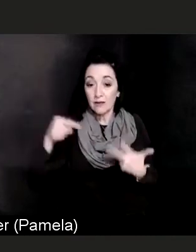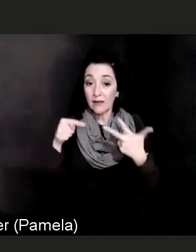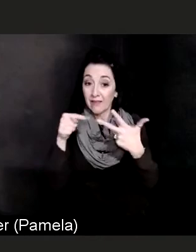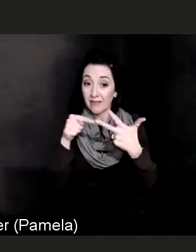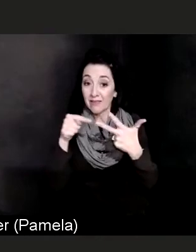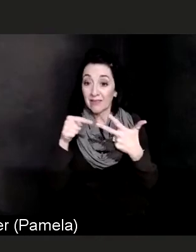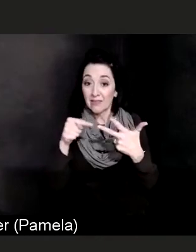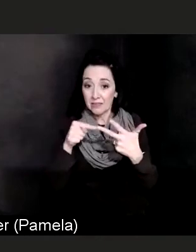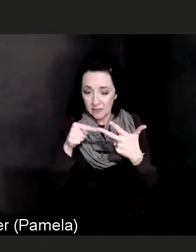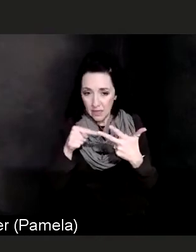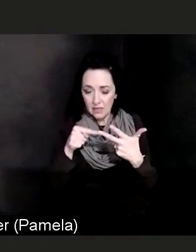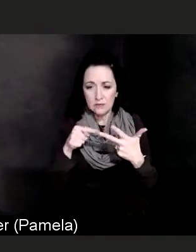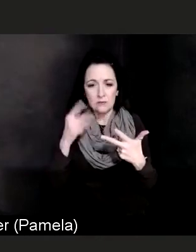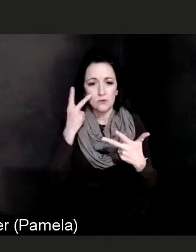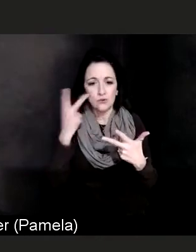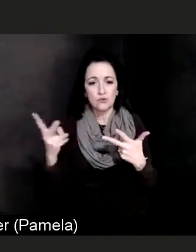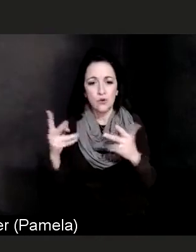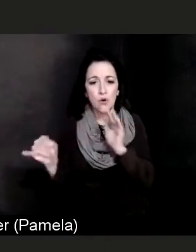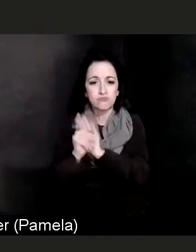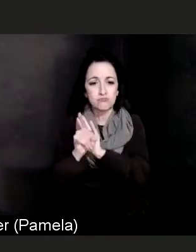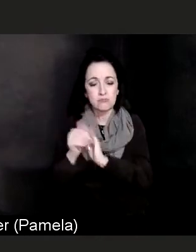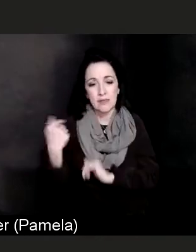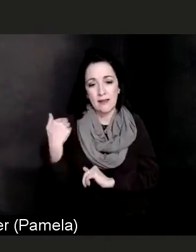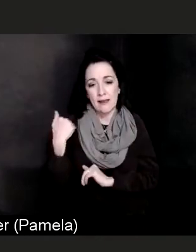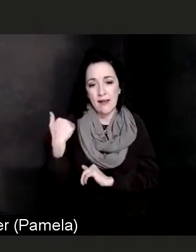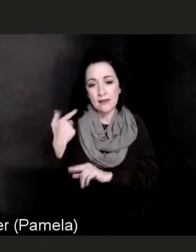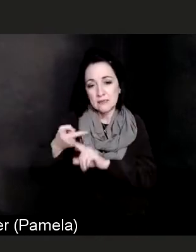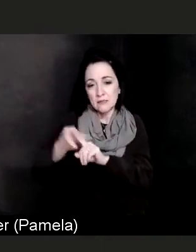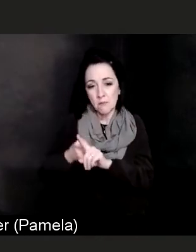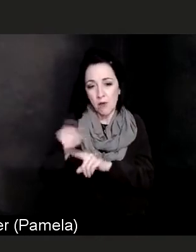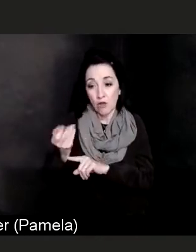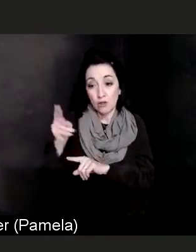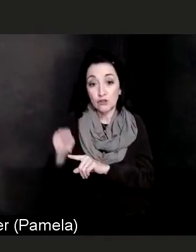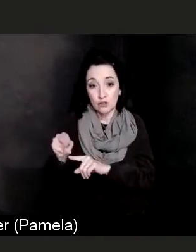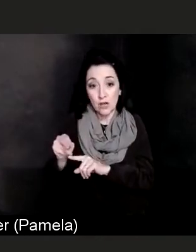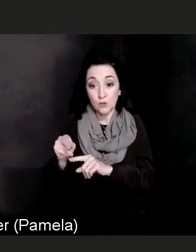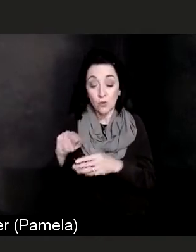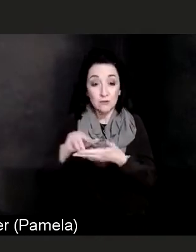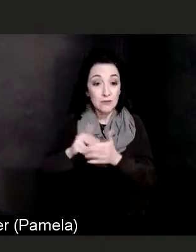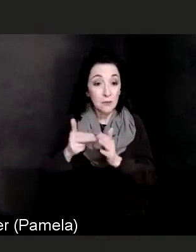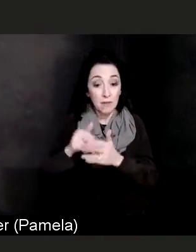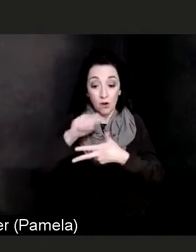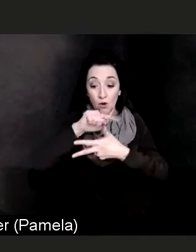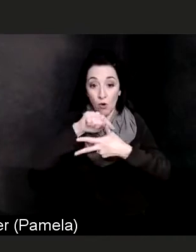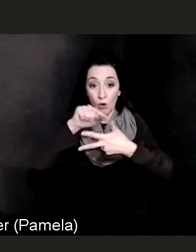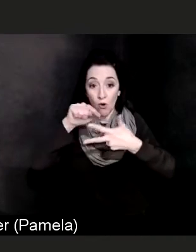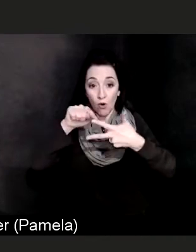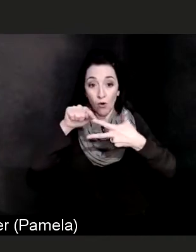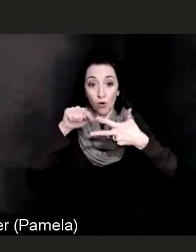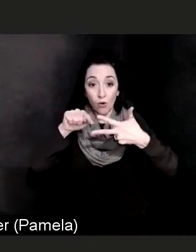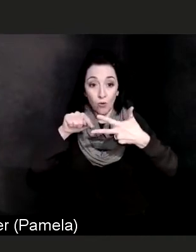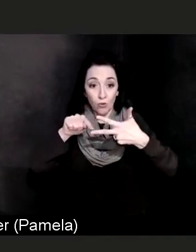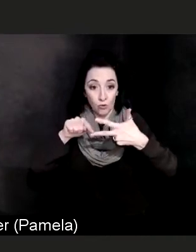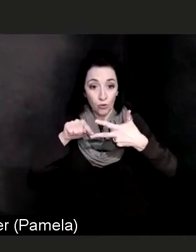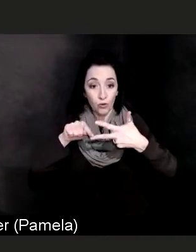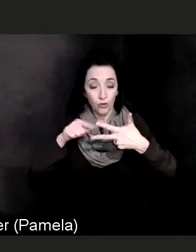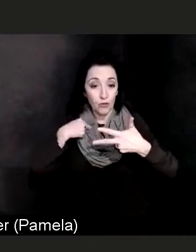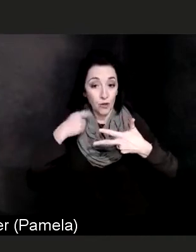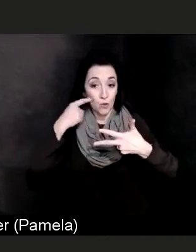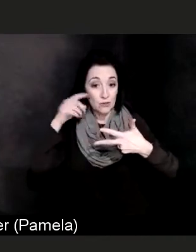last month in United States as well. So all three of the strains that we have that we have just briefly discussed,